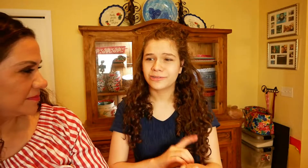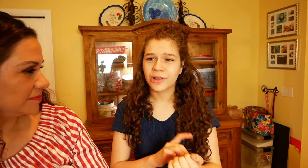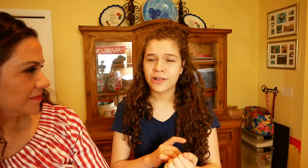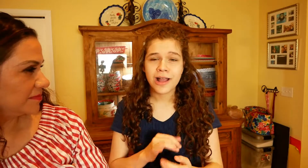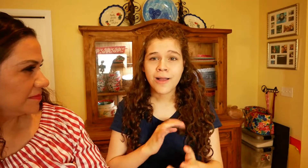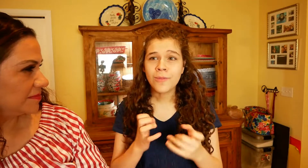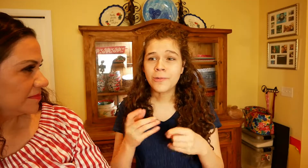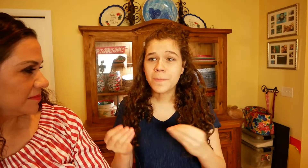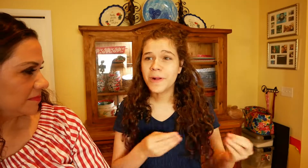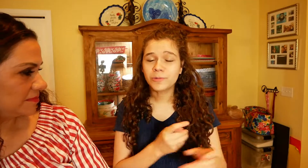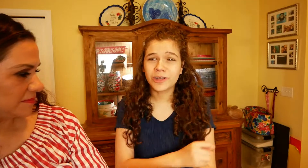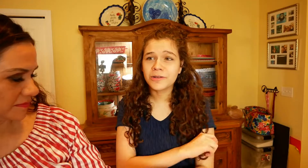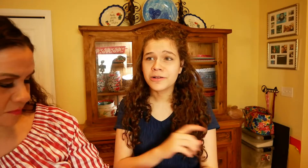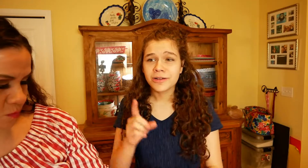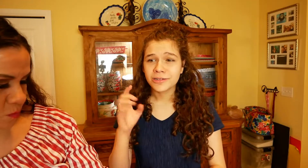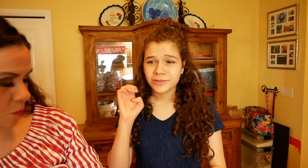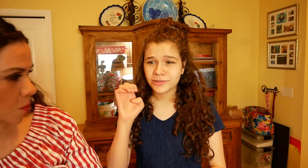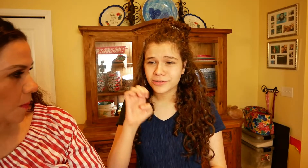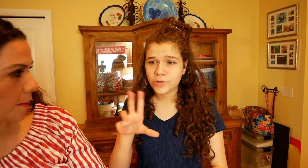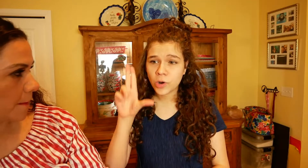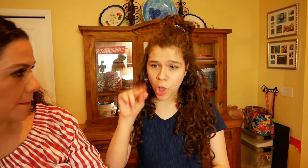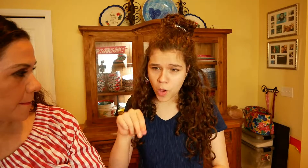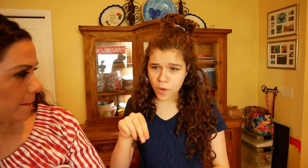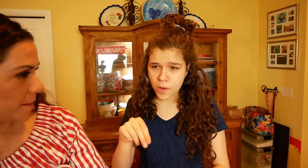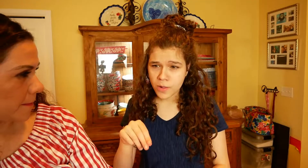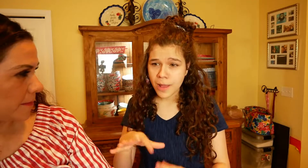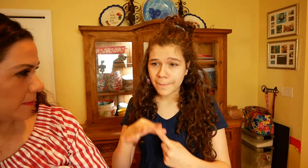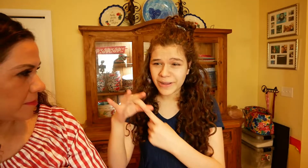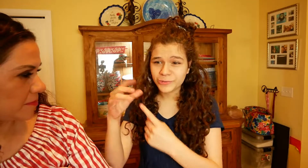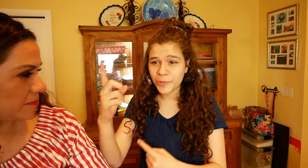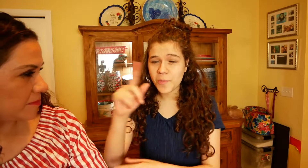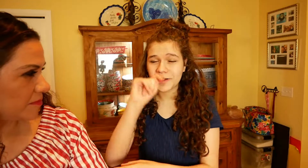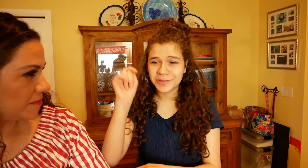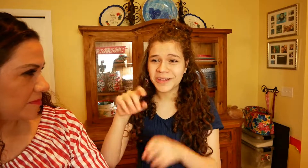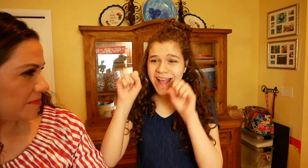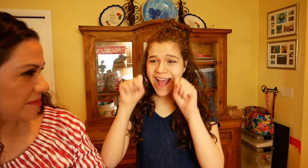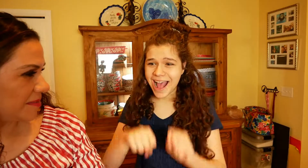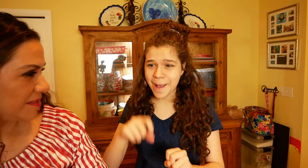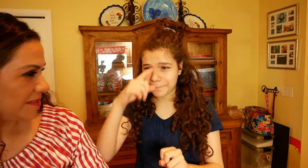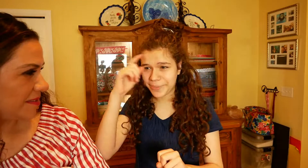and i asked the doctor could i bring tony and she said no but you could bring your special